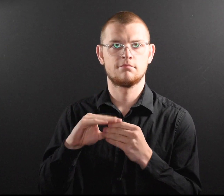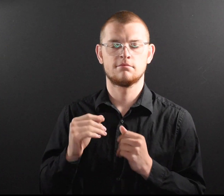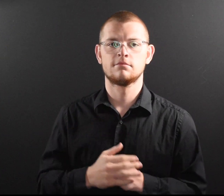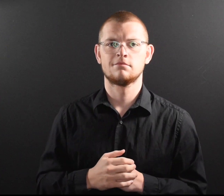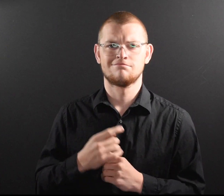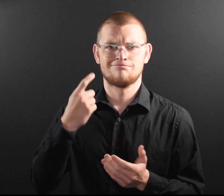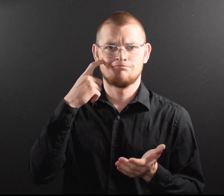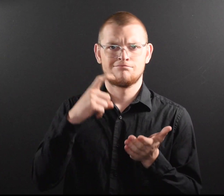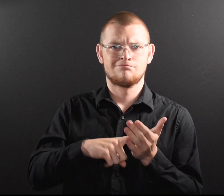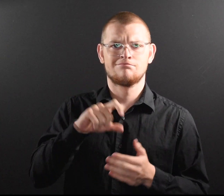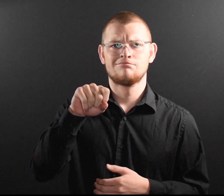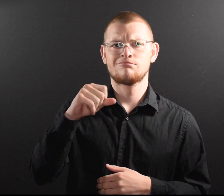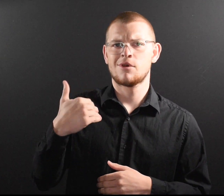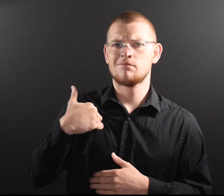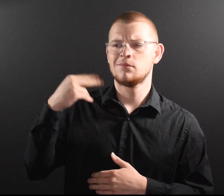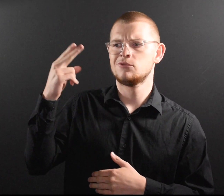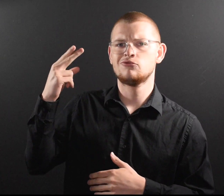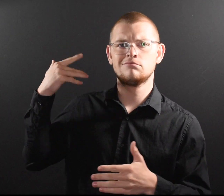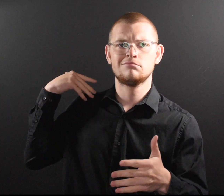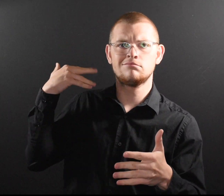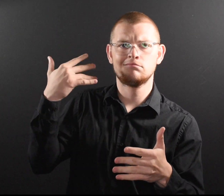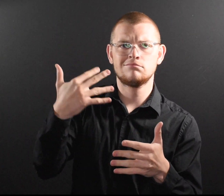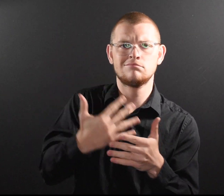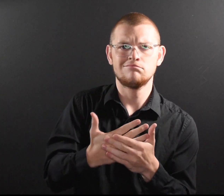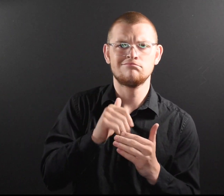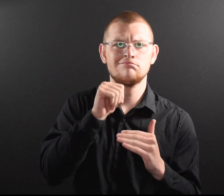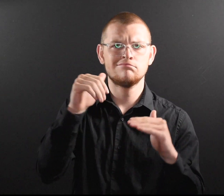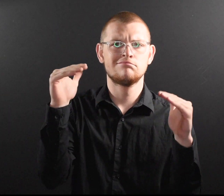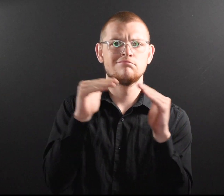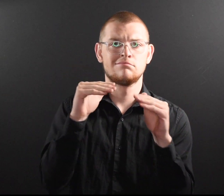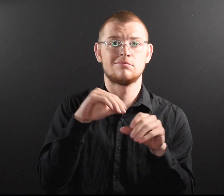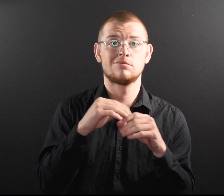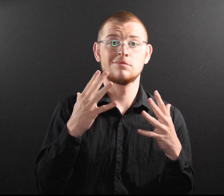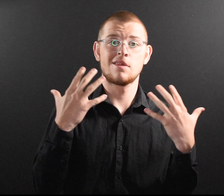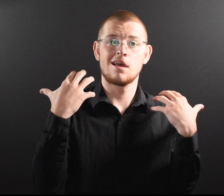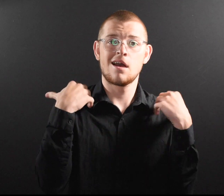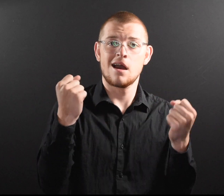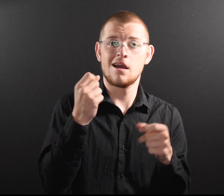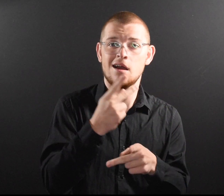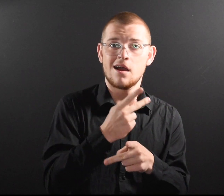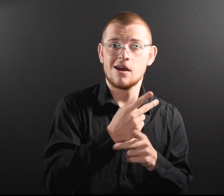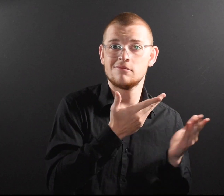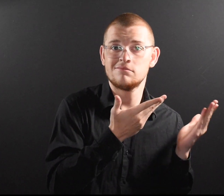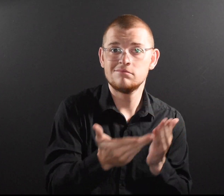“We recognize the historical discrepancies and inequities in health care delivery